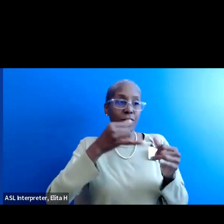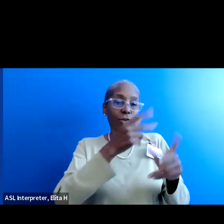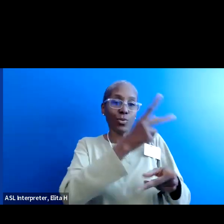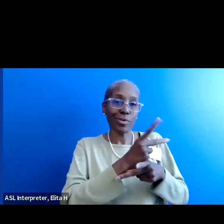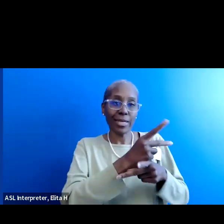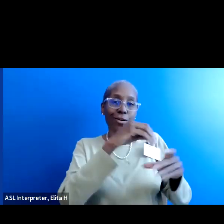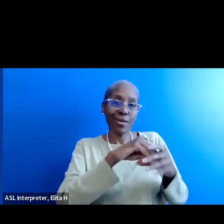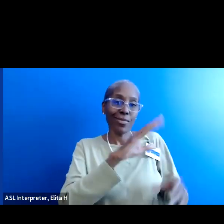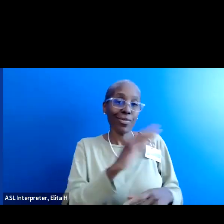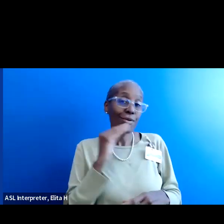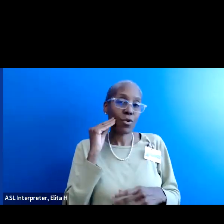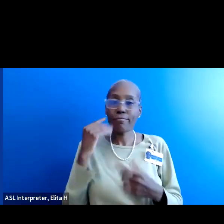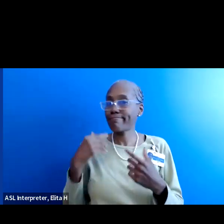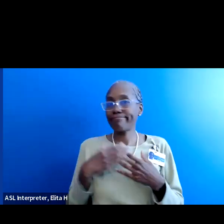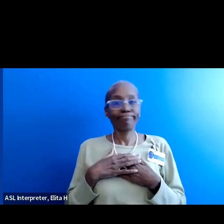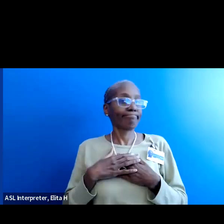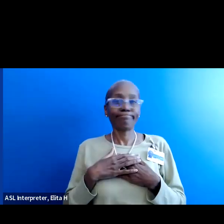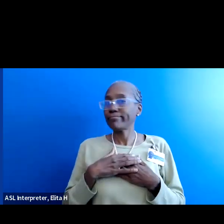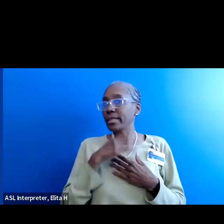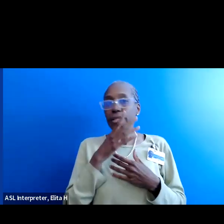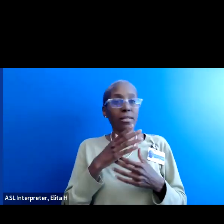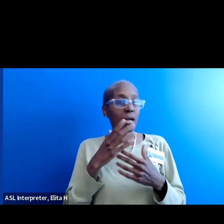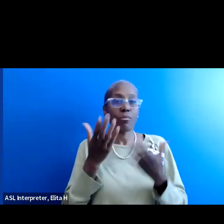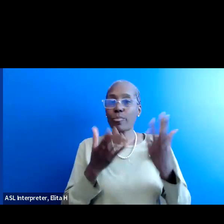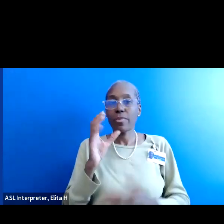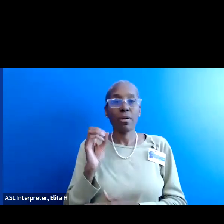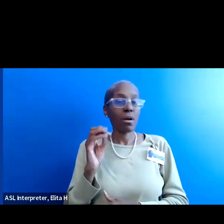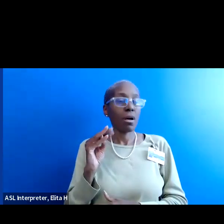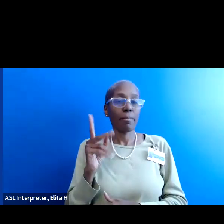home, then it's it's not likely the Ombudsman Program will be able to help